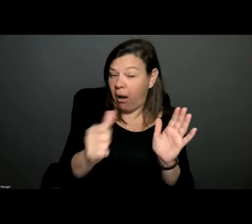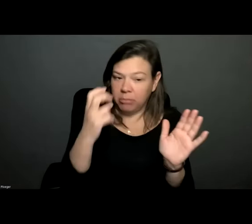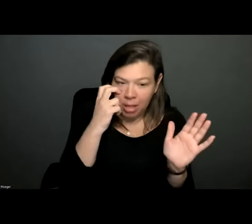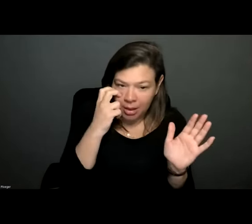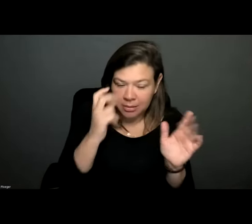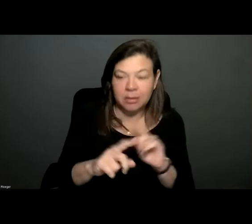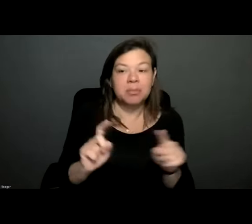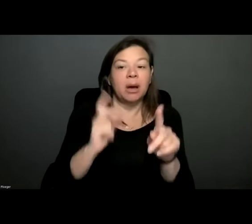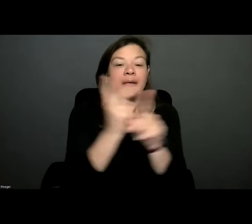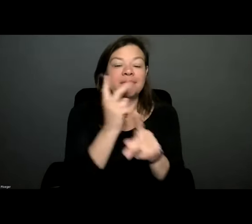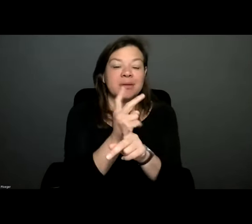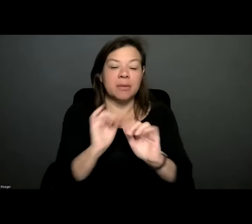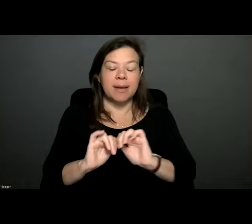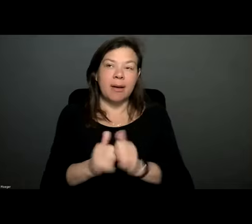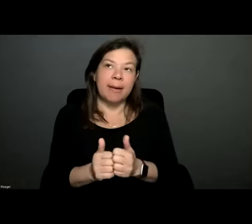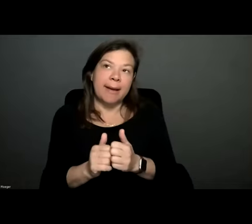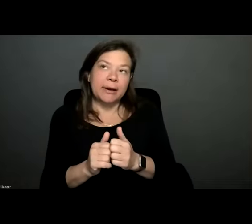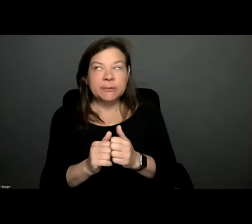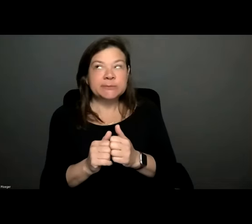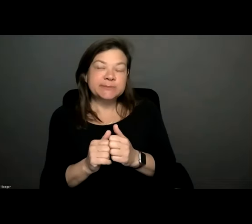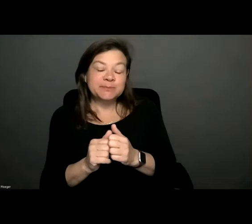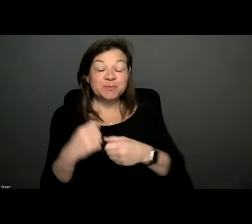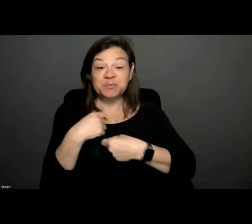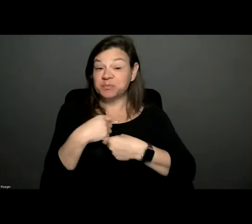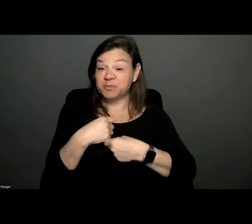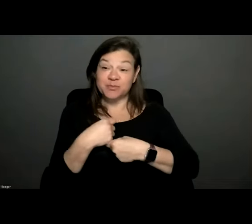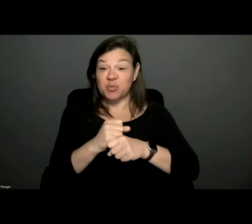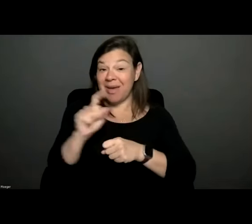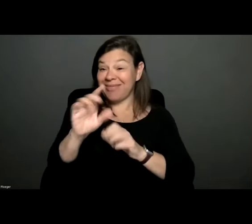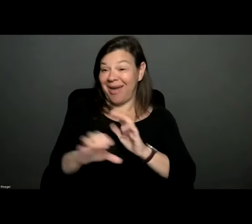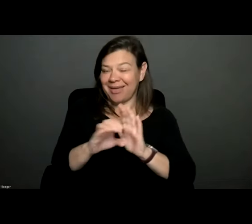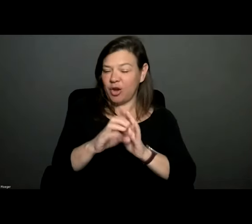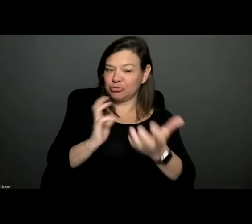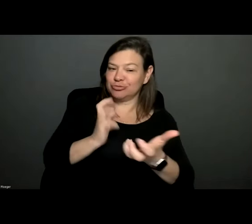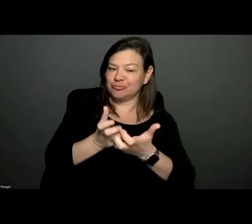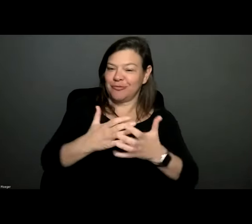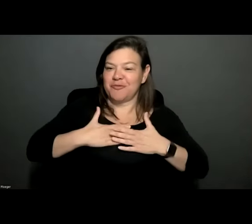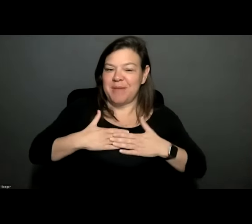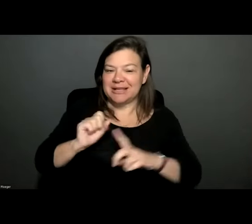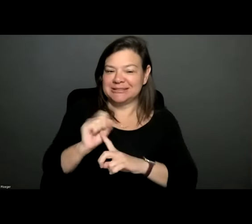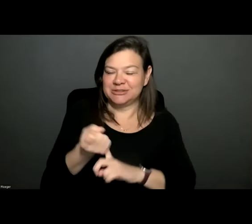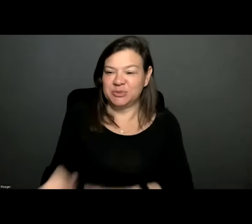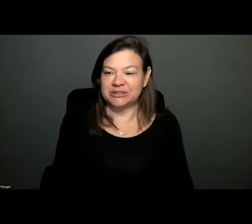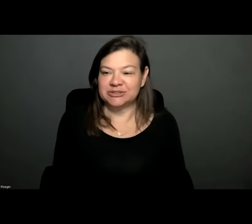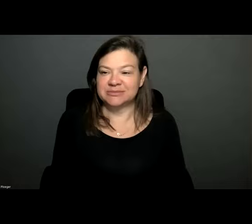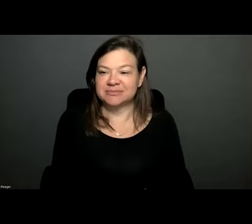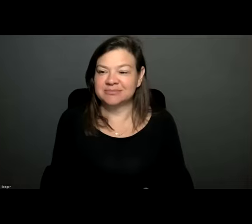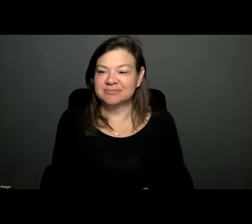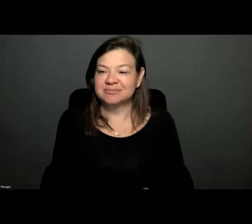to make that character work for me and my situation. Like, finding little accommodations